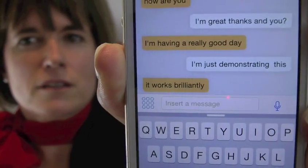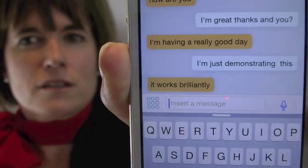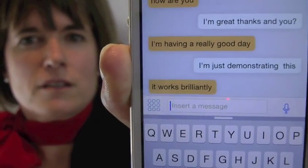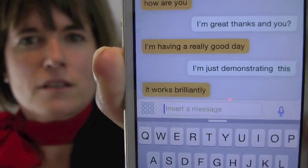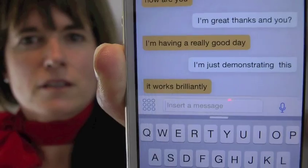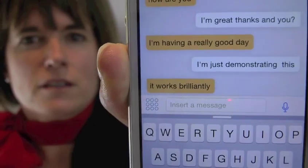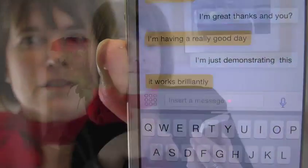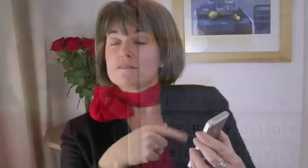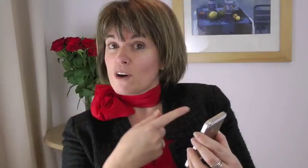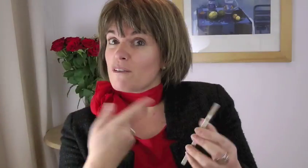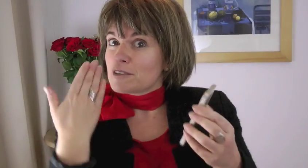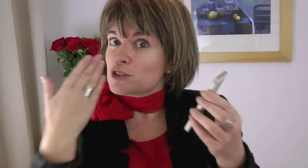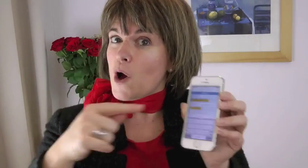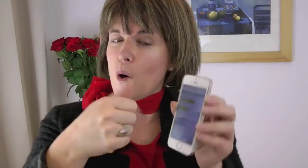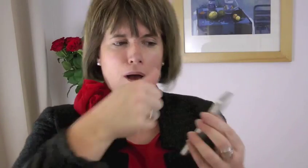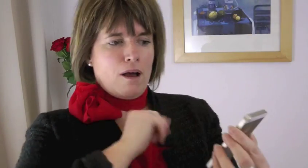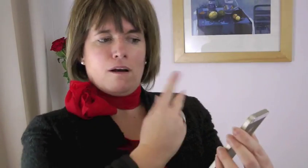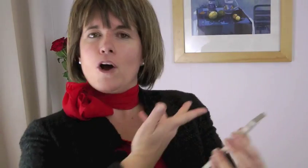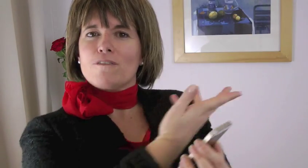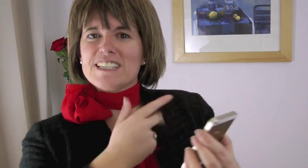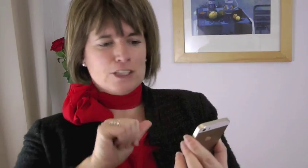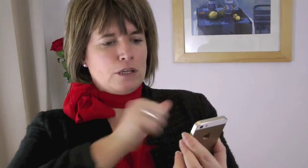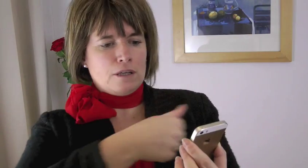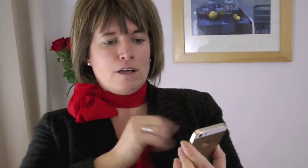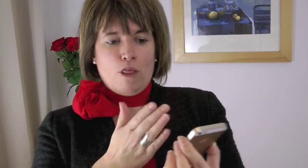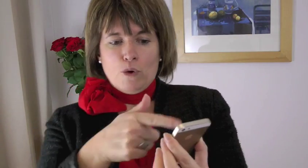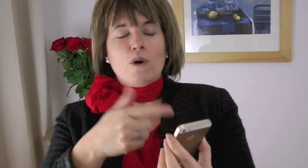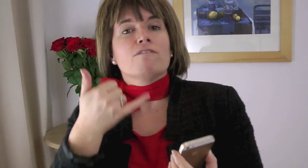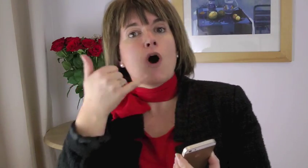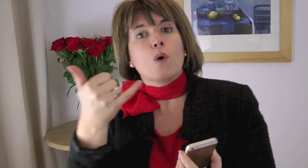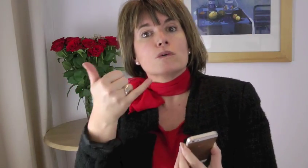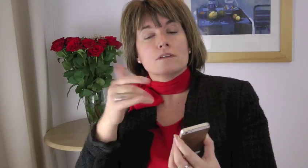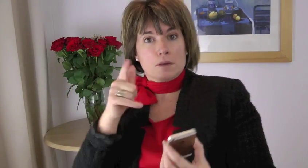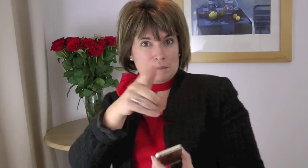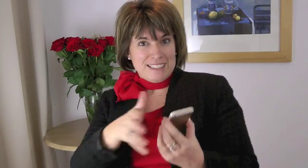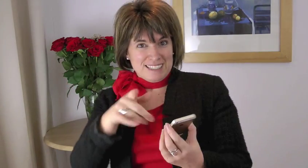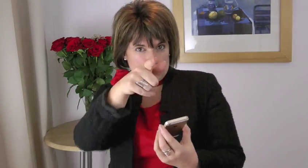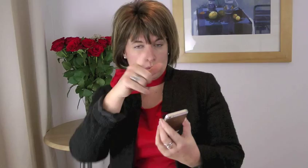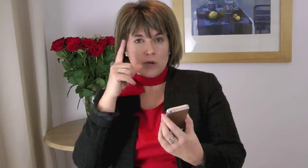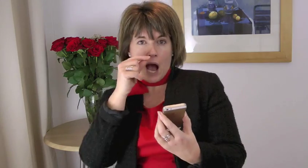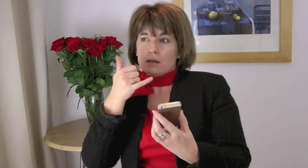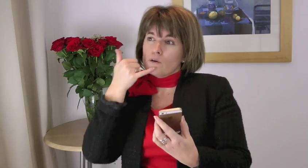He replied, it works brilliantly. It shows how we can have a conversation by using this mobile phone.